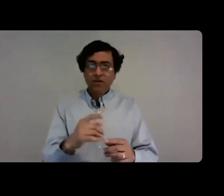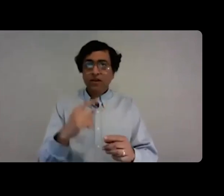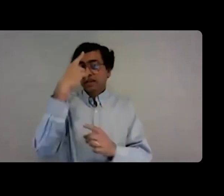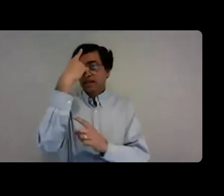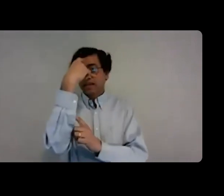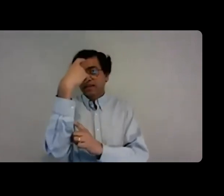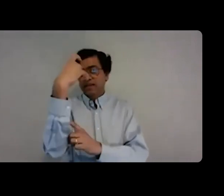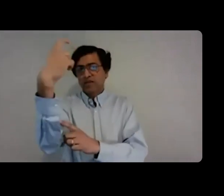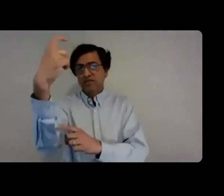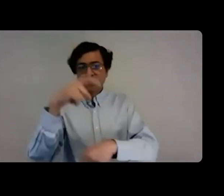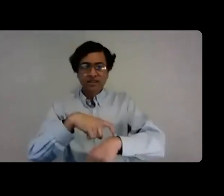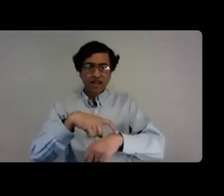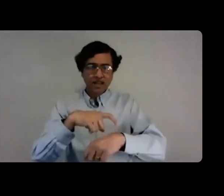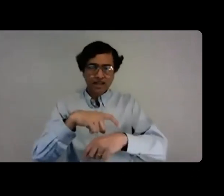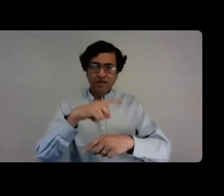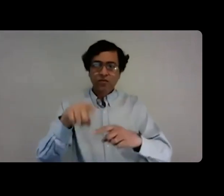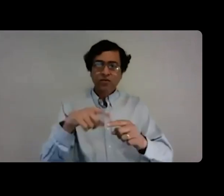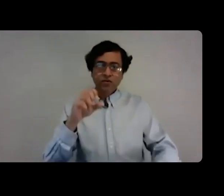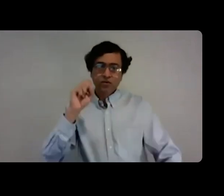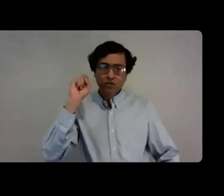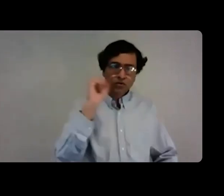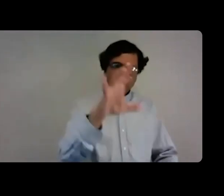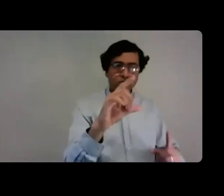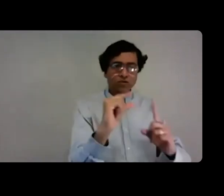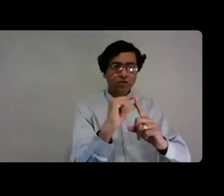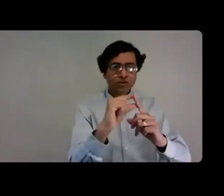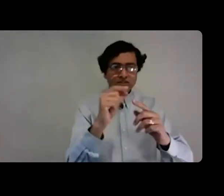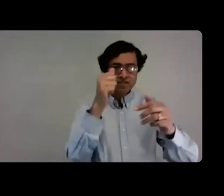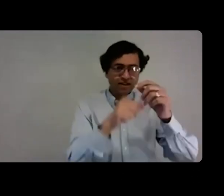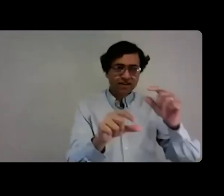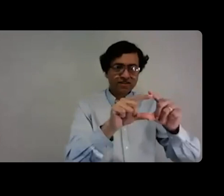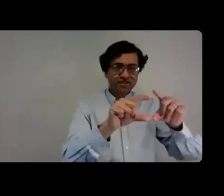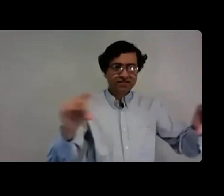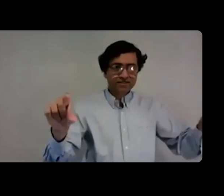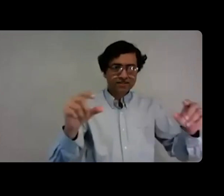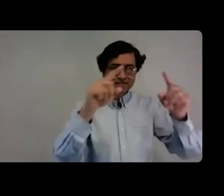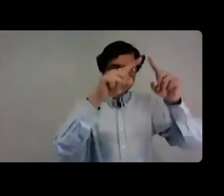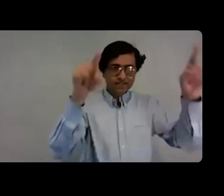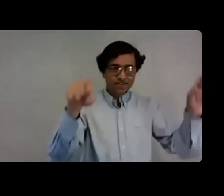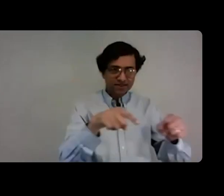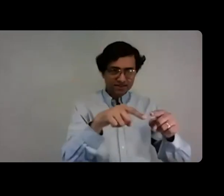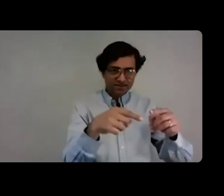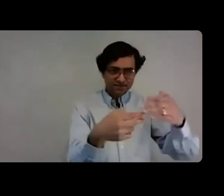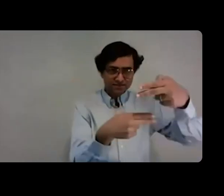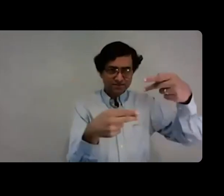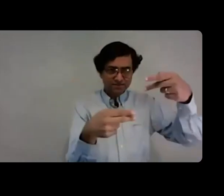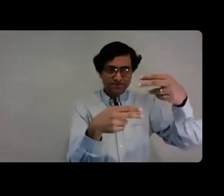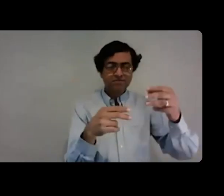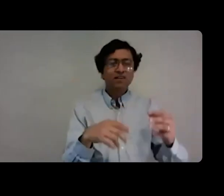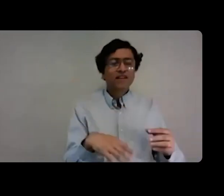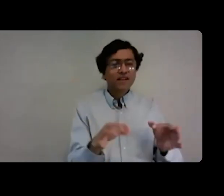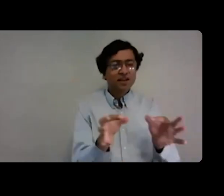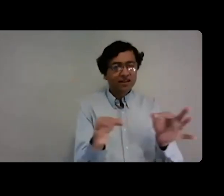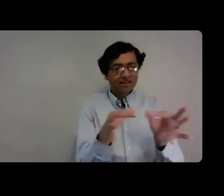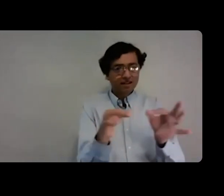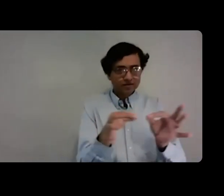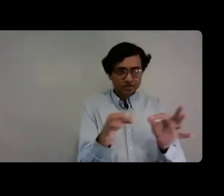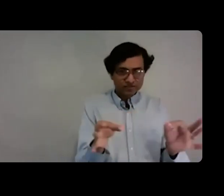a calamity to the deaf, and dreamed of an invention that would throw the words spoken directly under the screen.